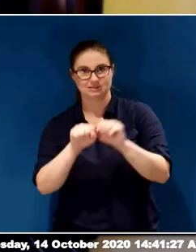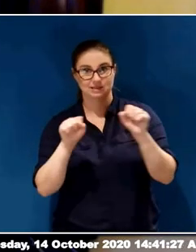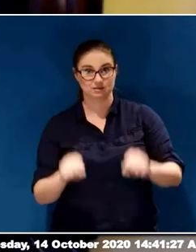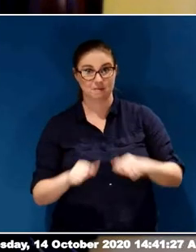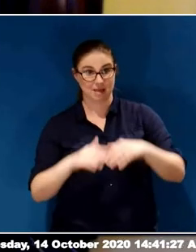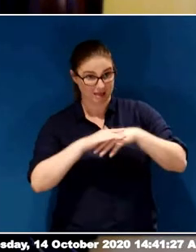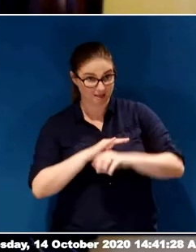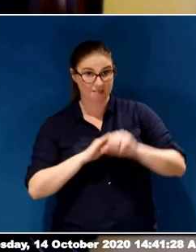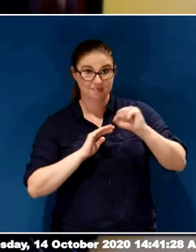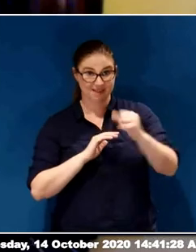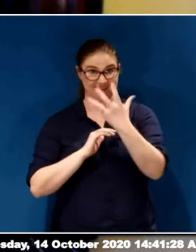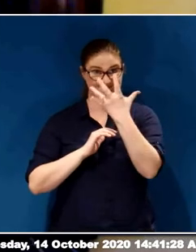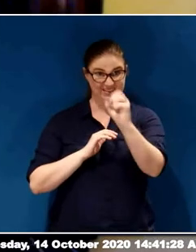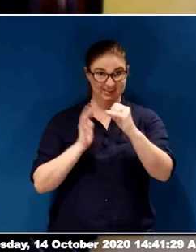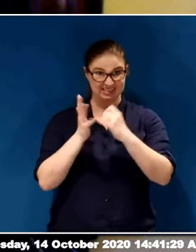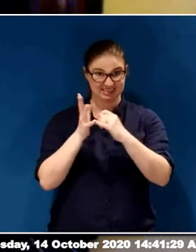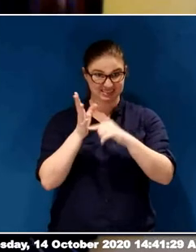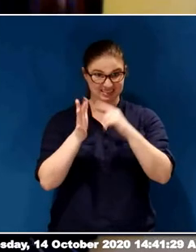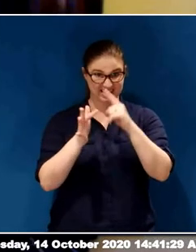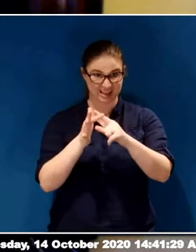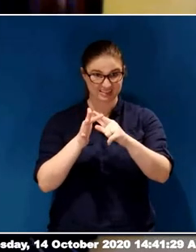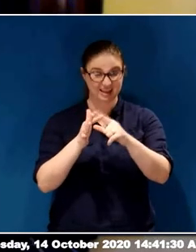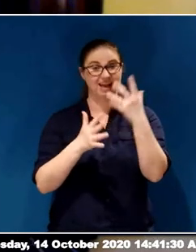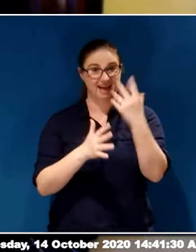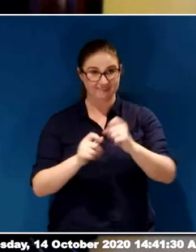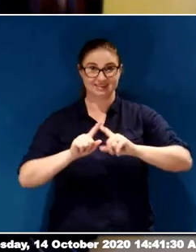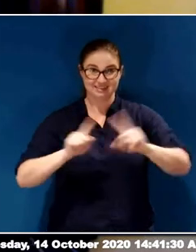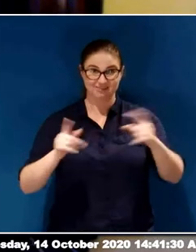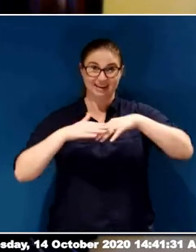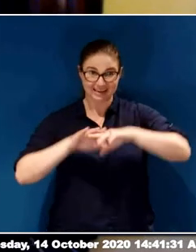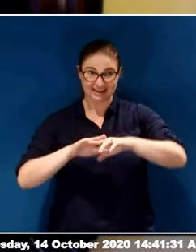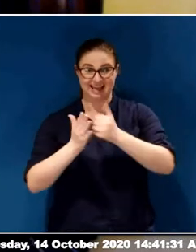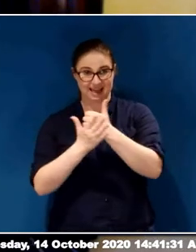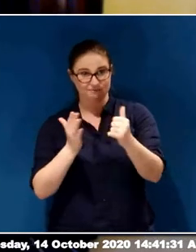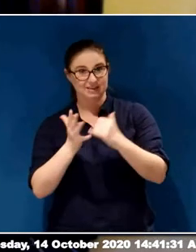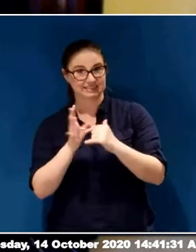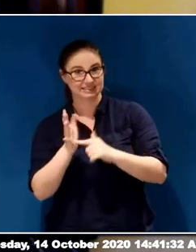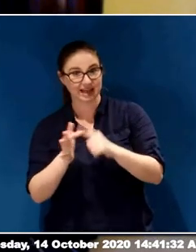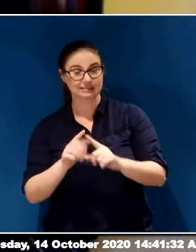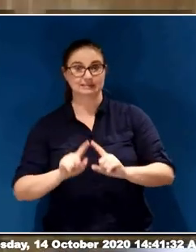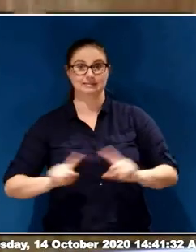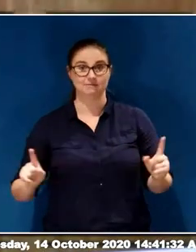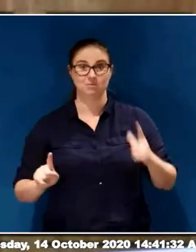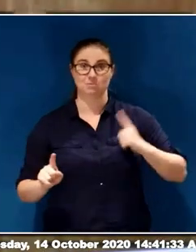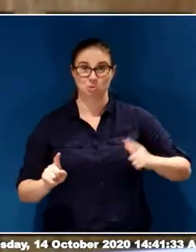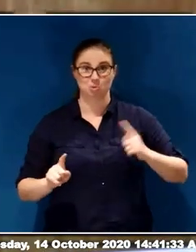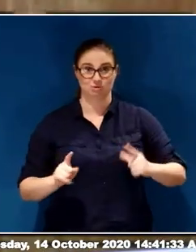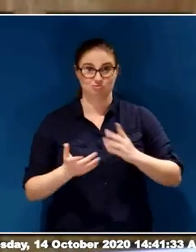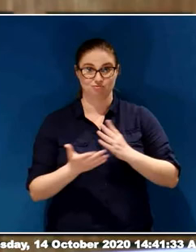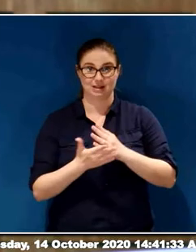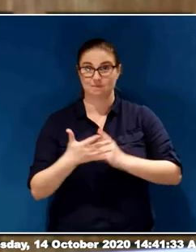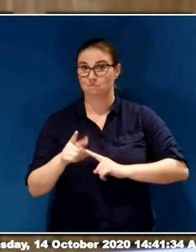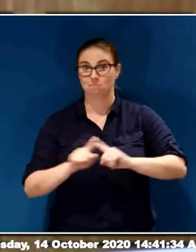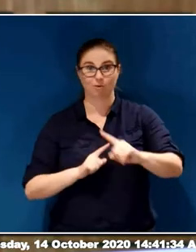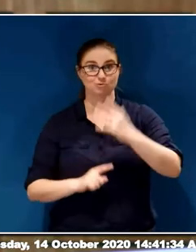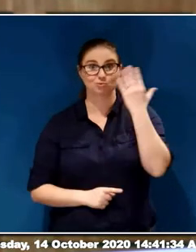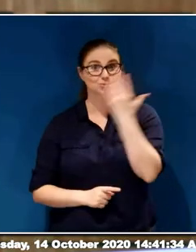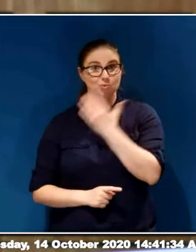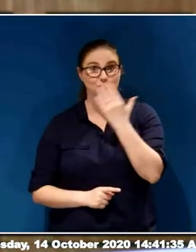systems within each State because most schools are locally funded and locally run, aren't they?